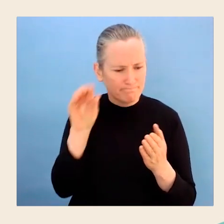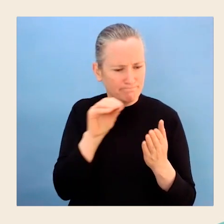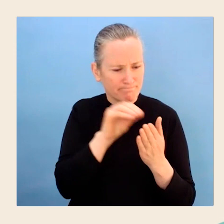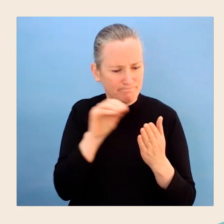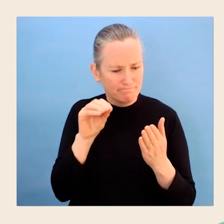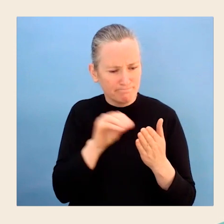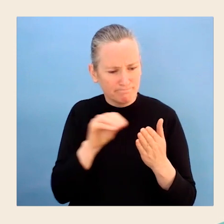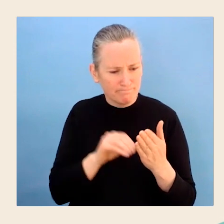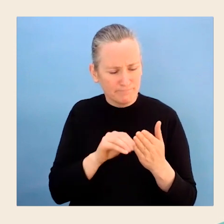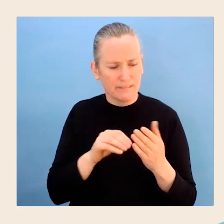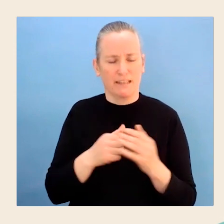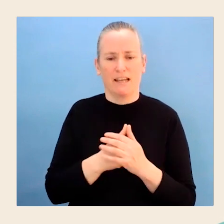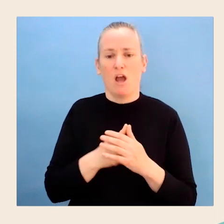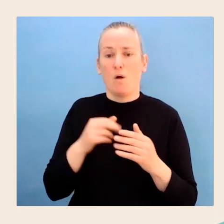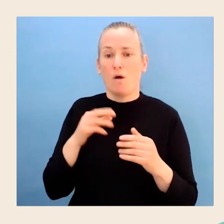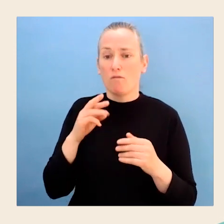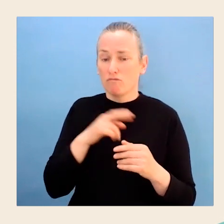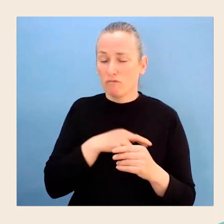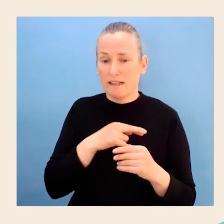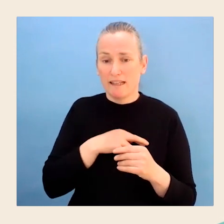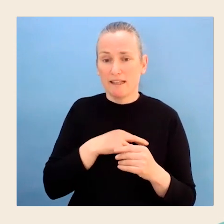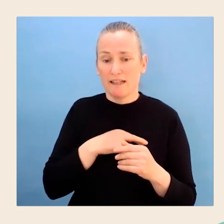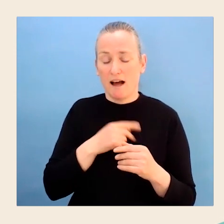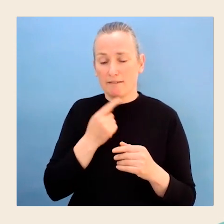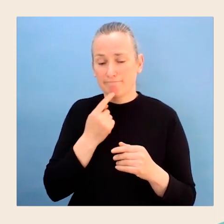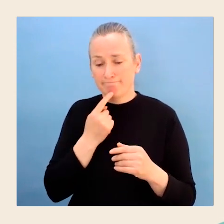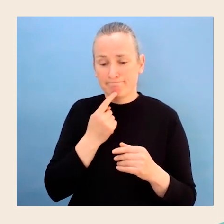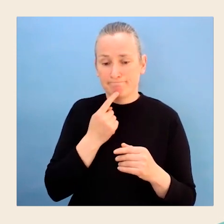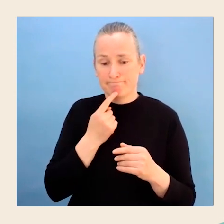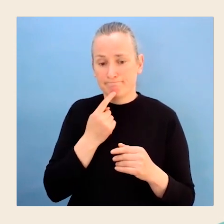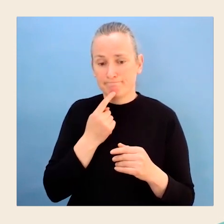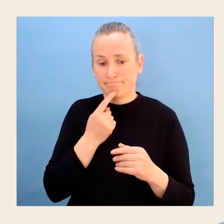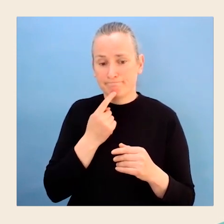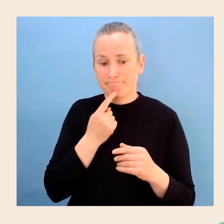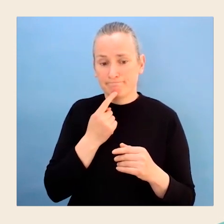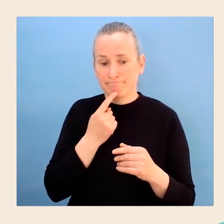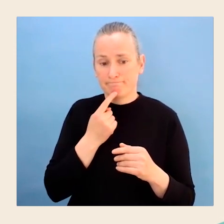of being one of the few Asian-American disabled people